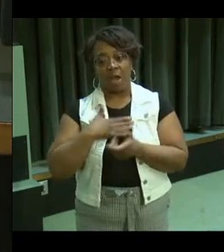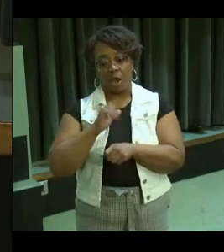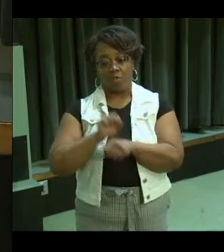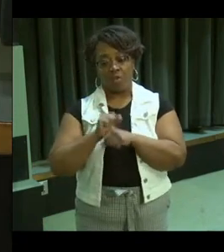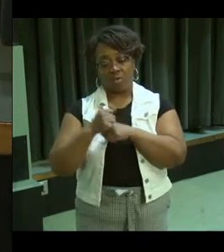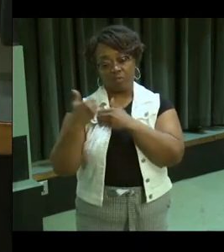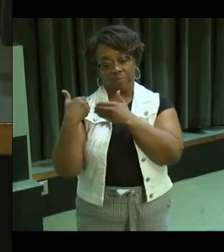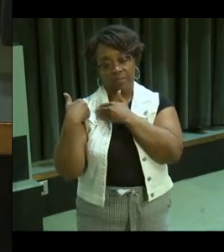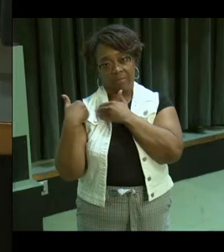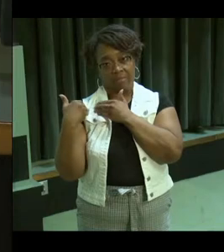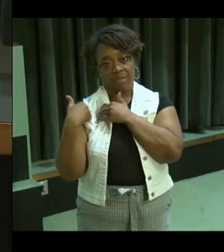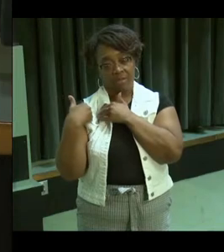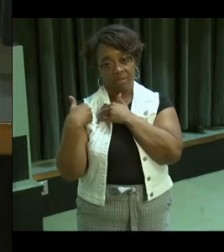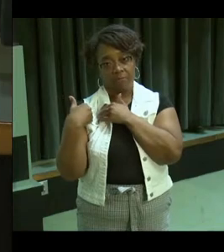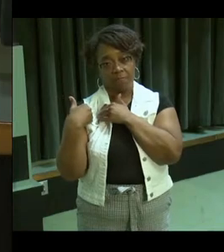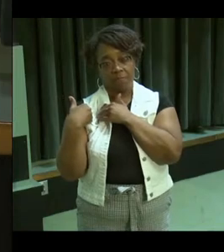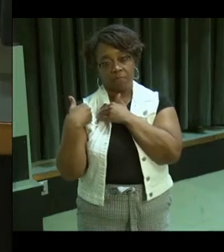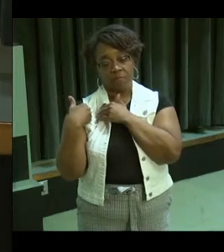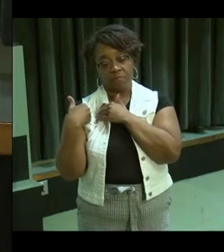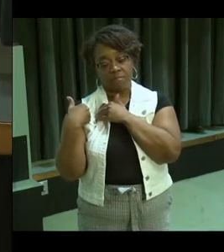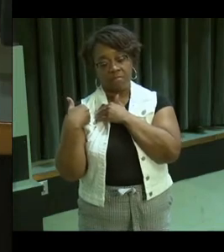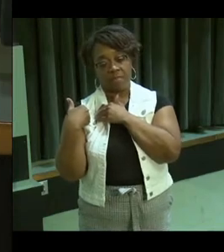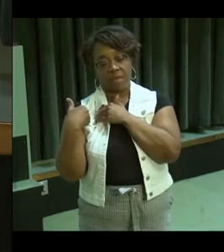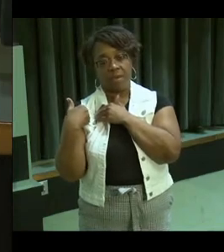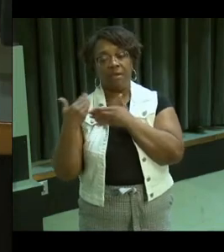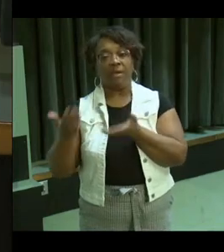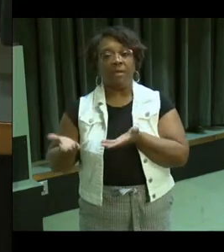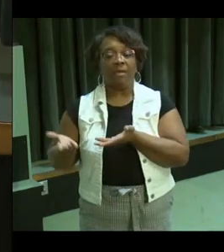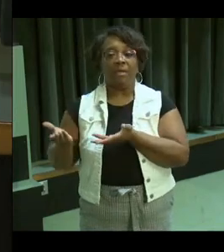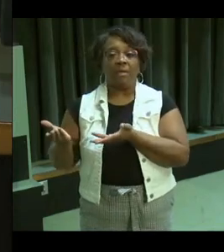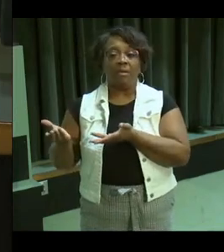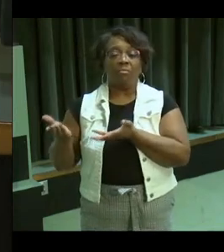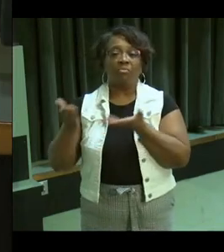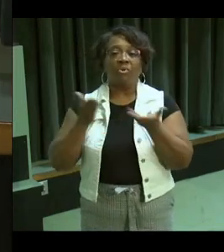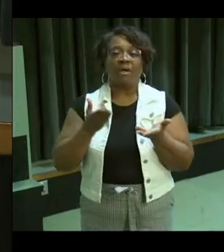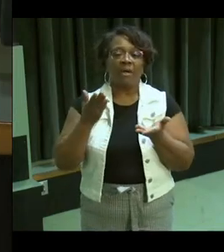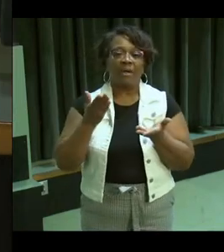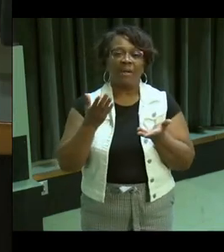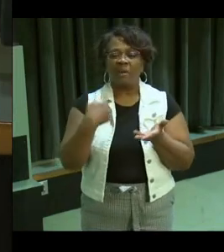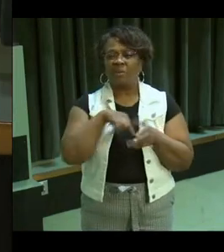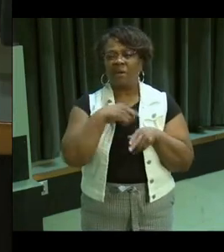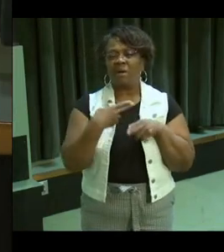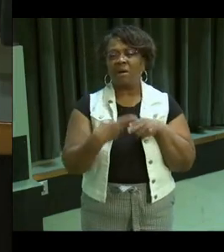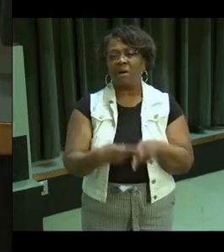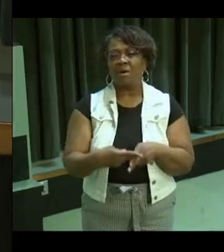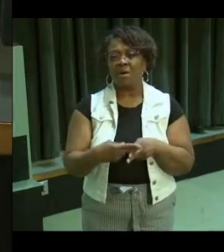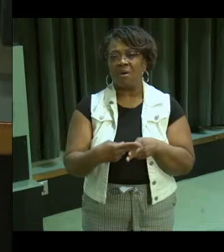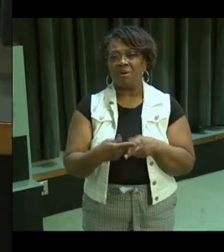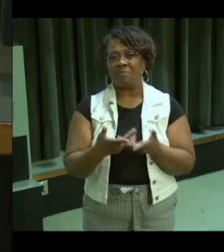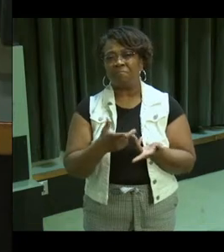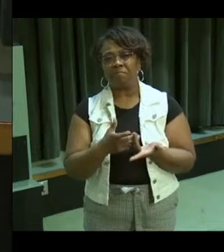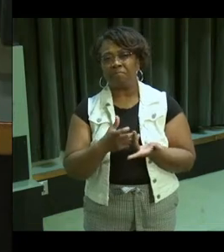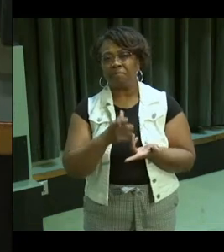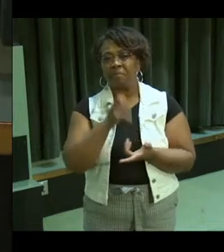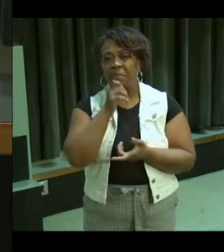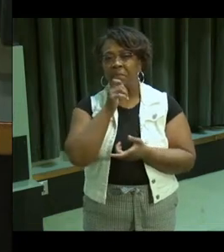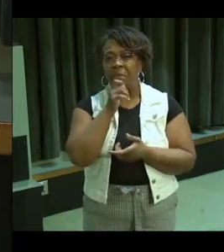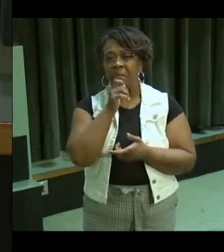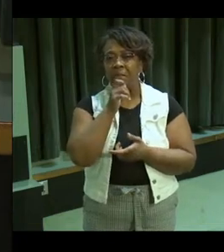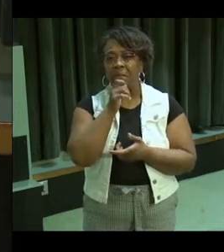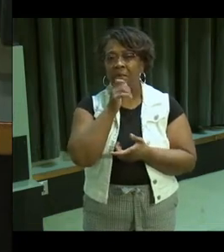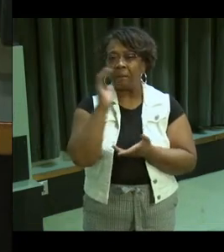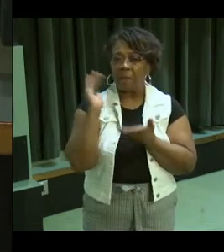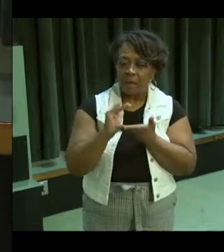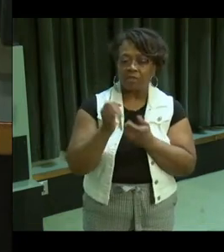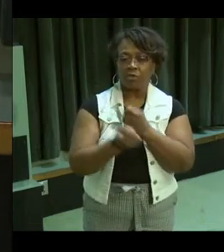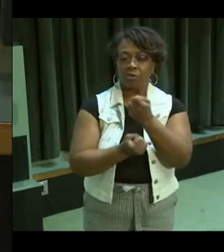responsible for doing is,